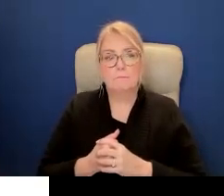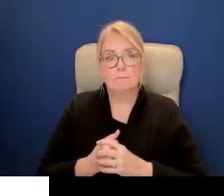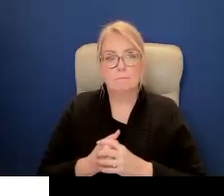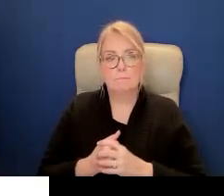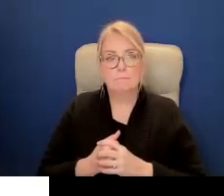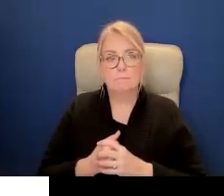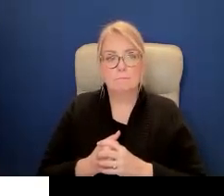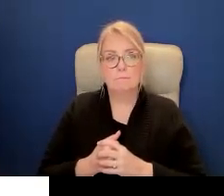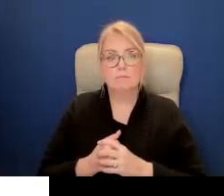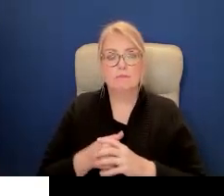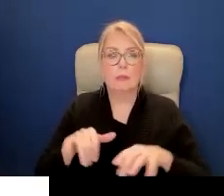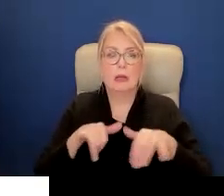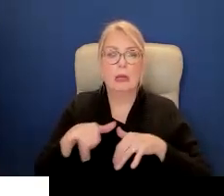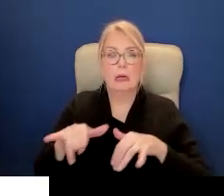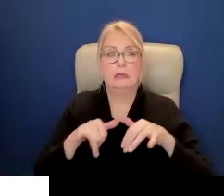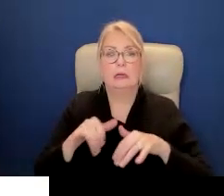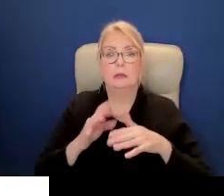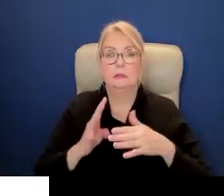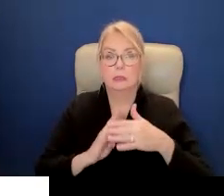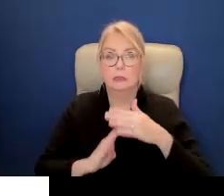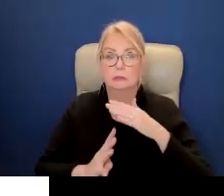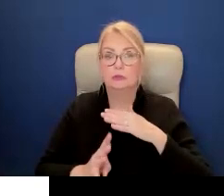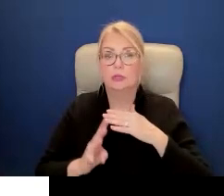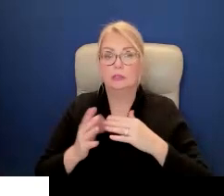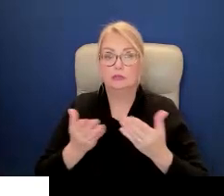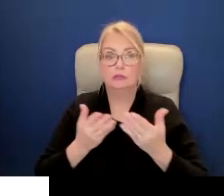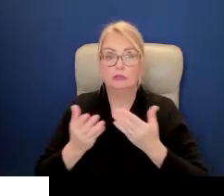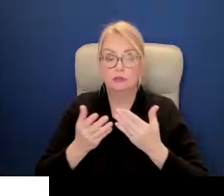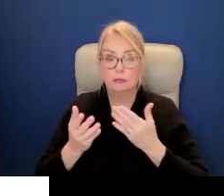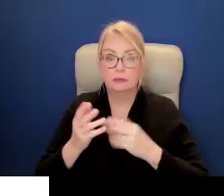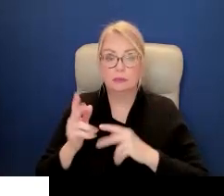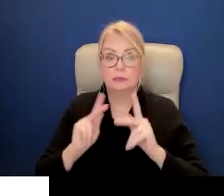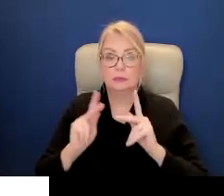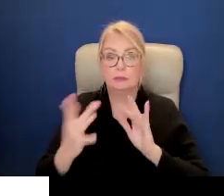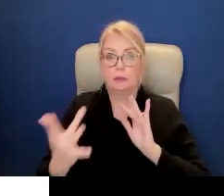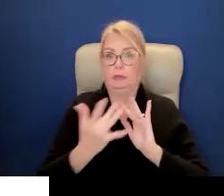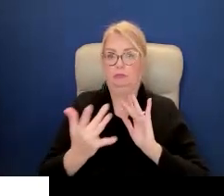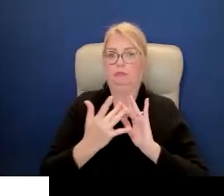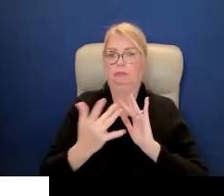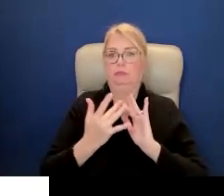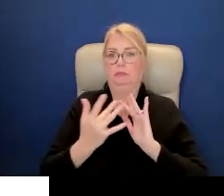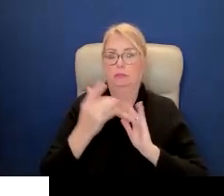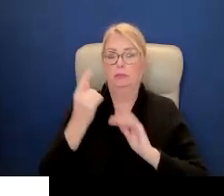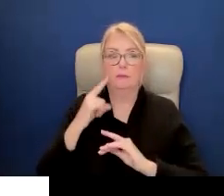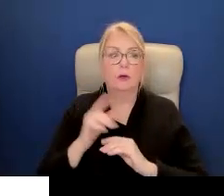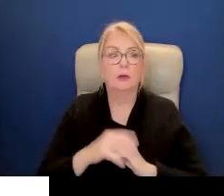These are some of the common immigration services folks are, reaching out for. So, Lorena has mentioned right, DACA.